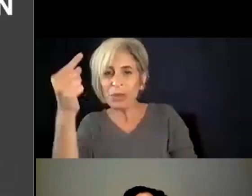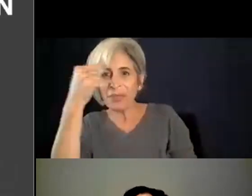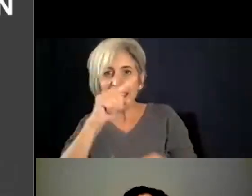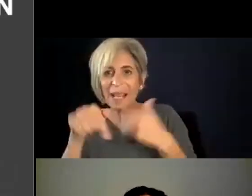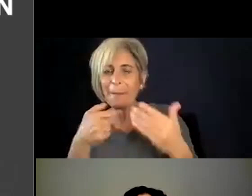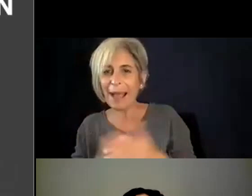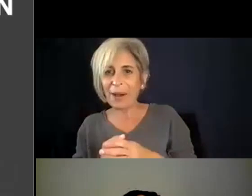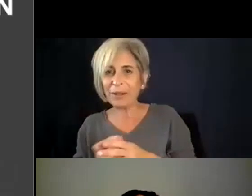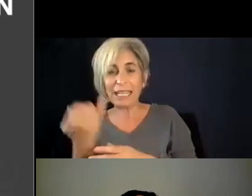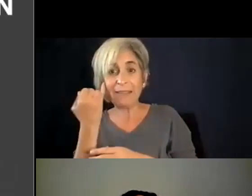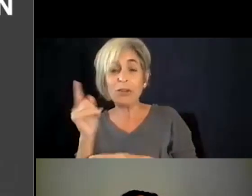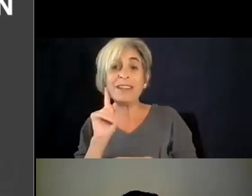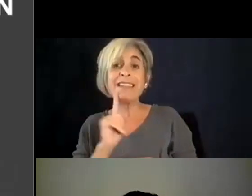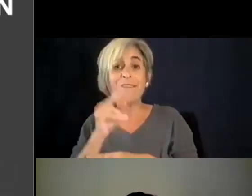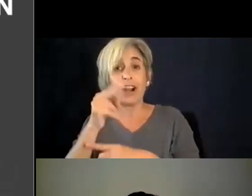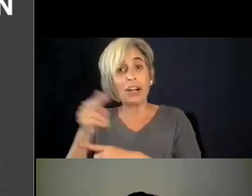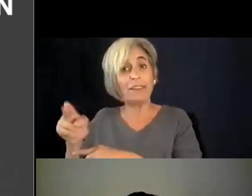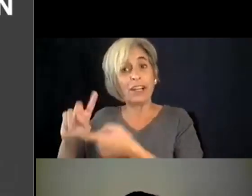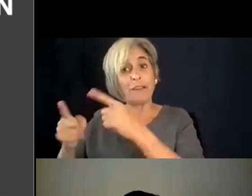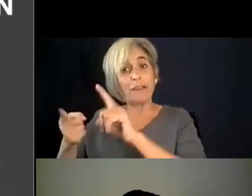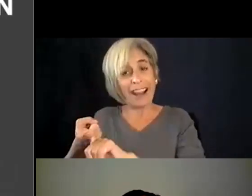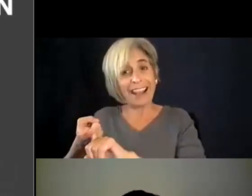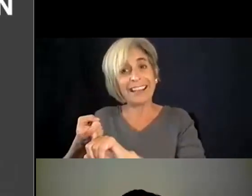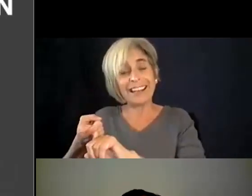If you have a deaf or hard-of-hearing friend or colleague, I encourage you to